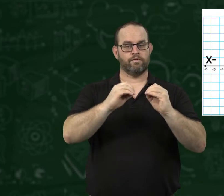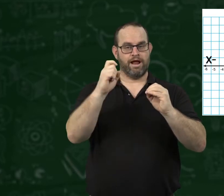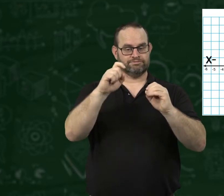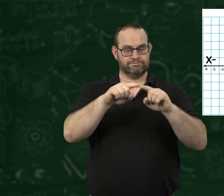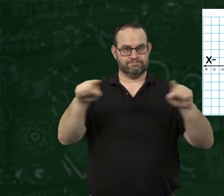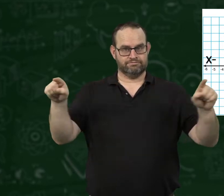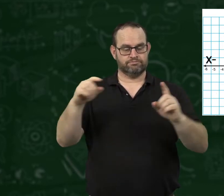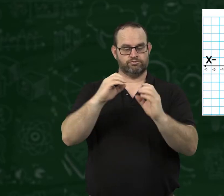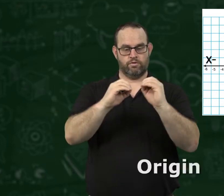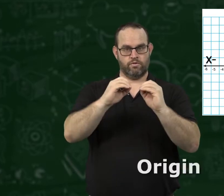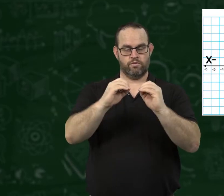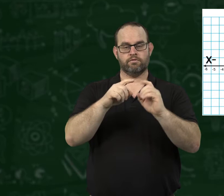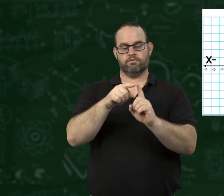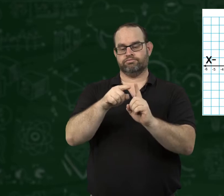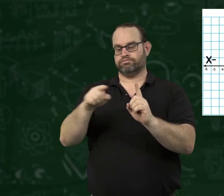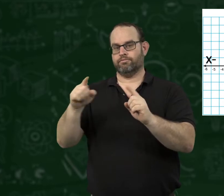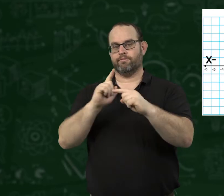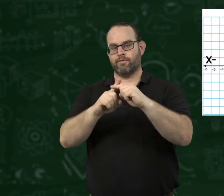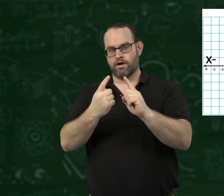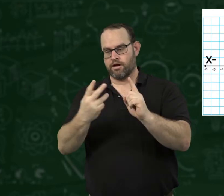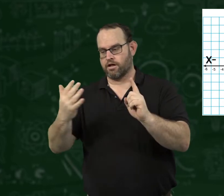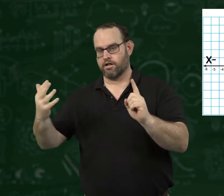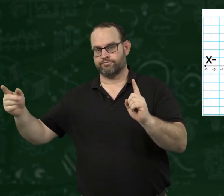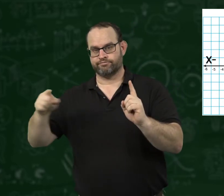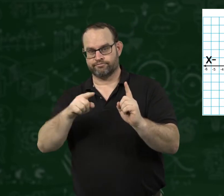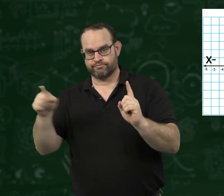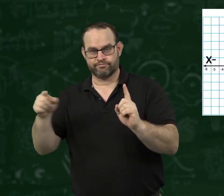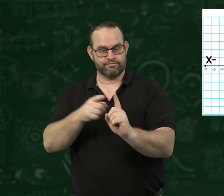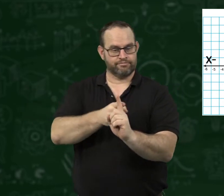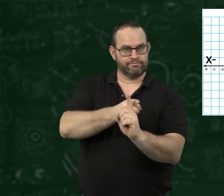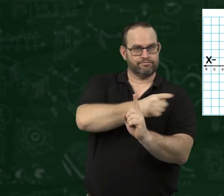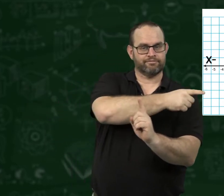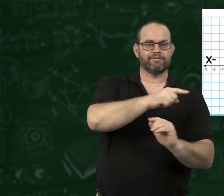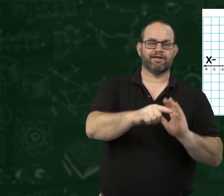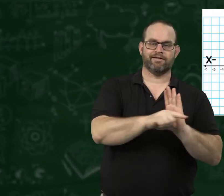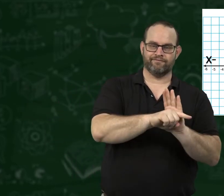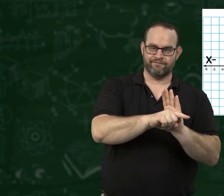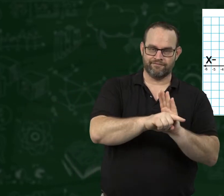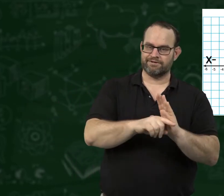On the x-axis, numbers to the right of the origin are positive and numbers to the left are negative.